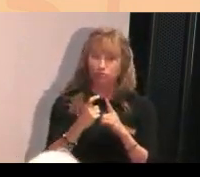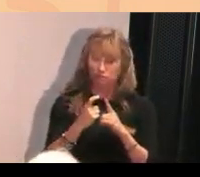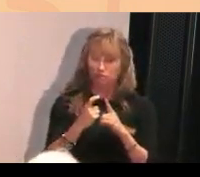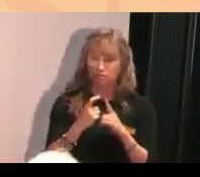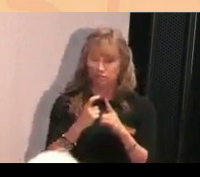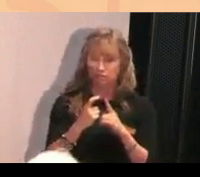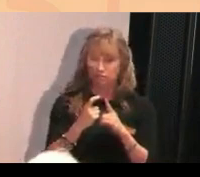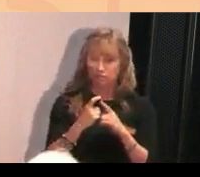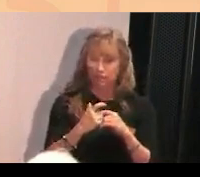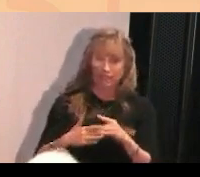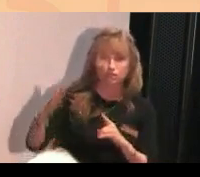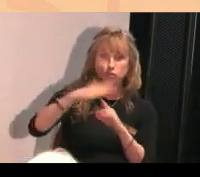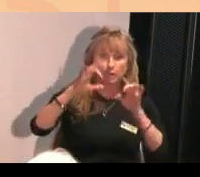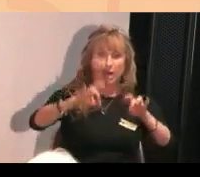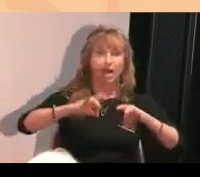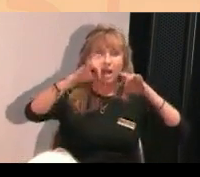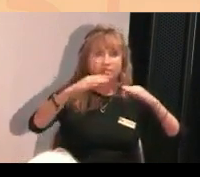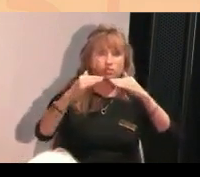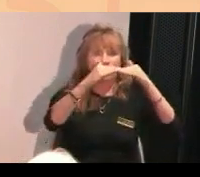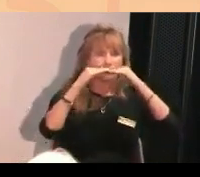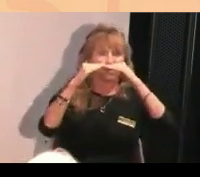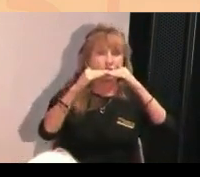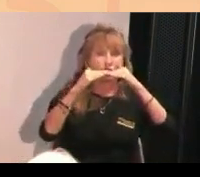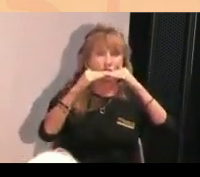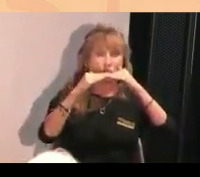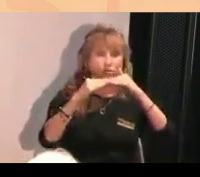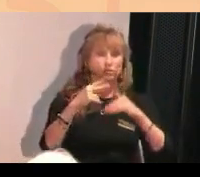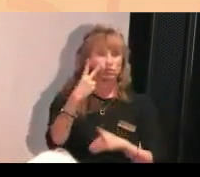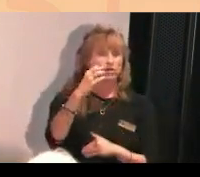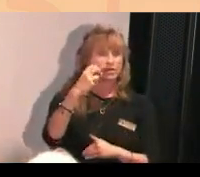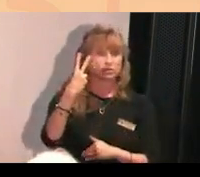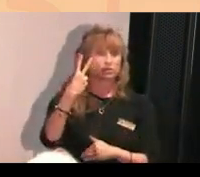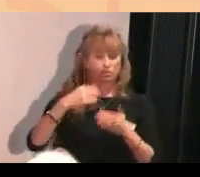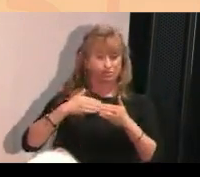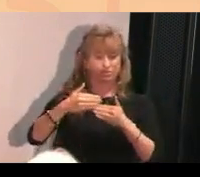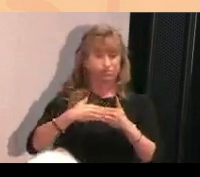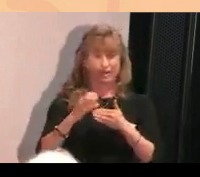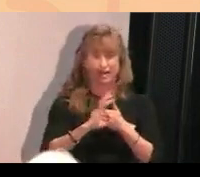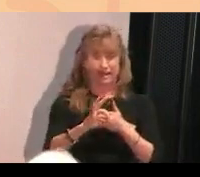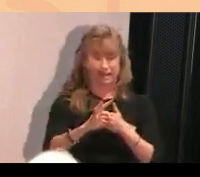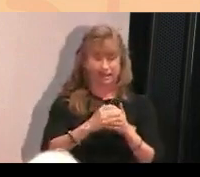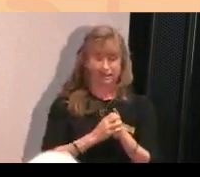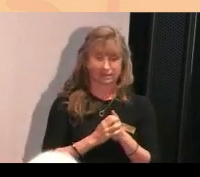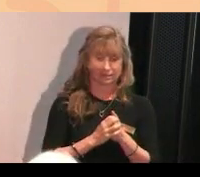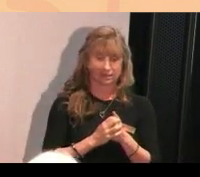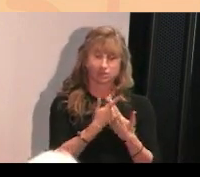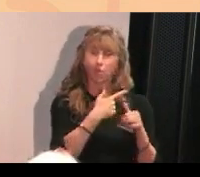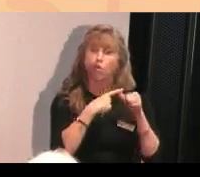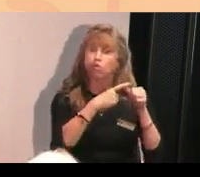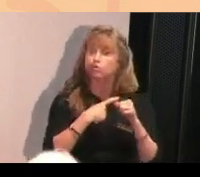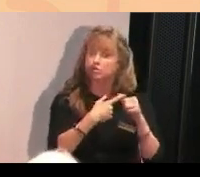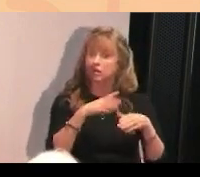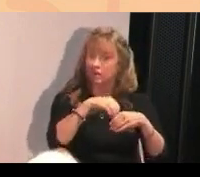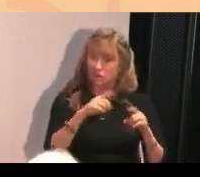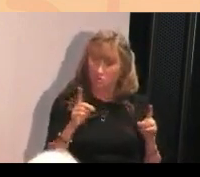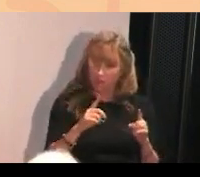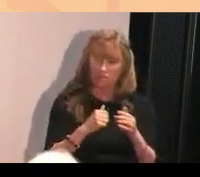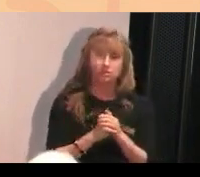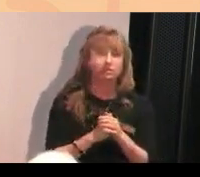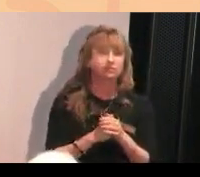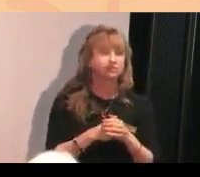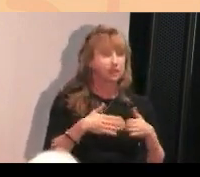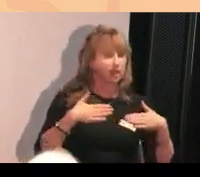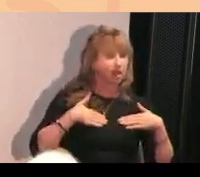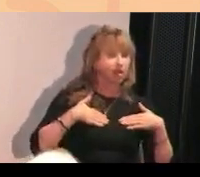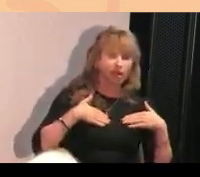which we have not had since 2002 responses include other areas such as health and law have